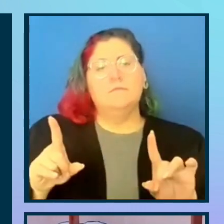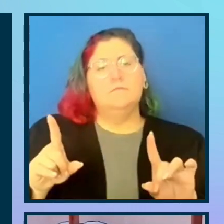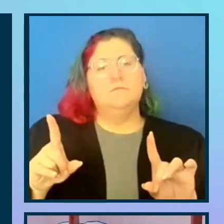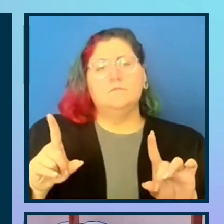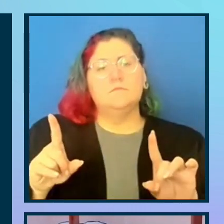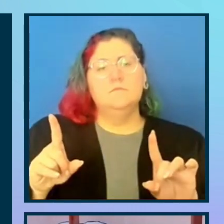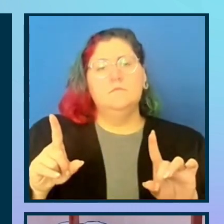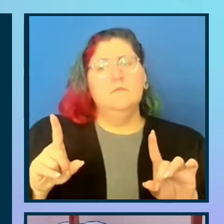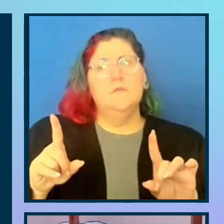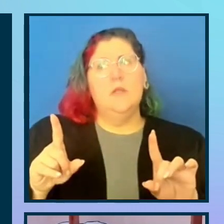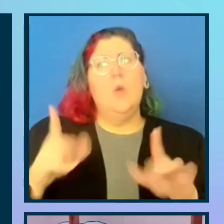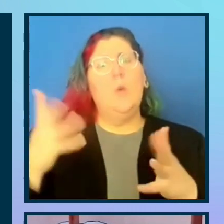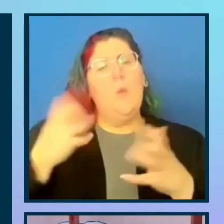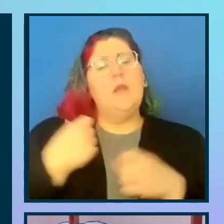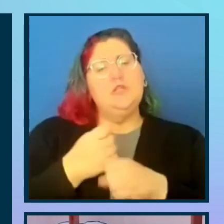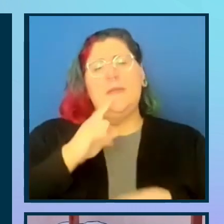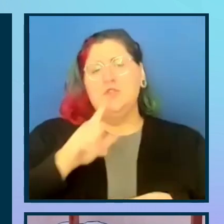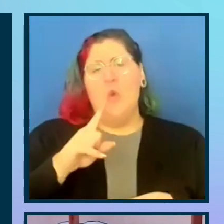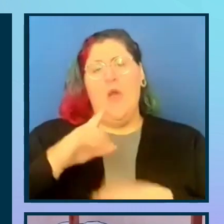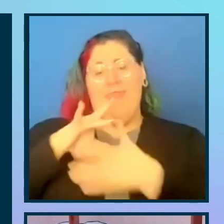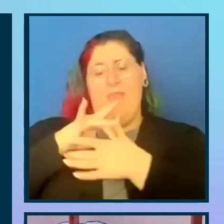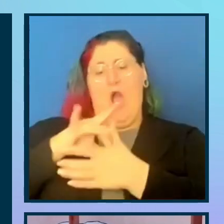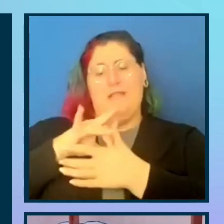"is gonna be accessible from the start. "We don't wanna have to get